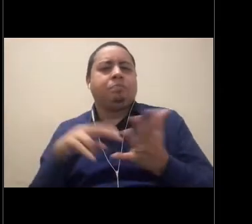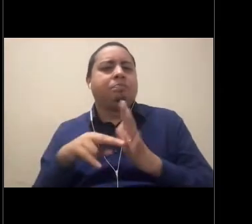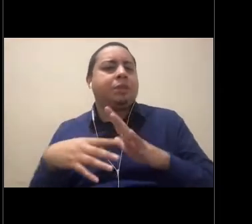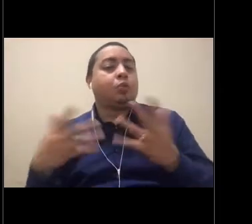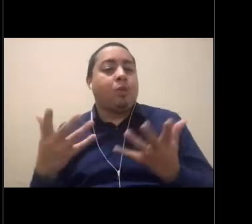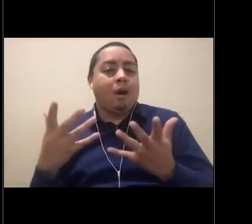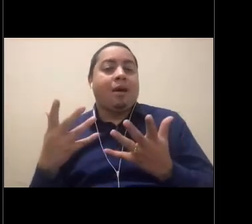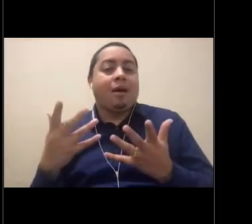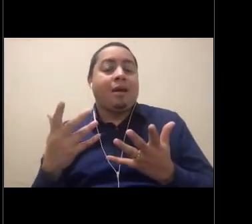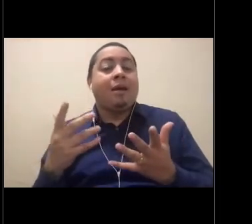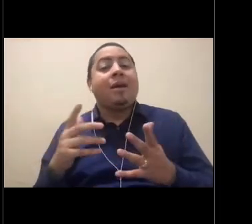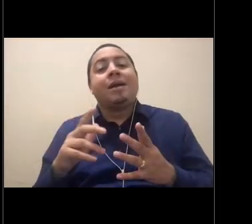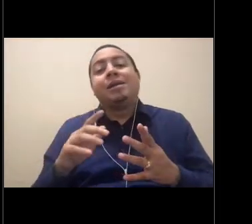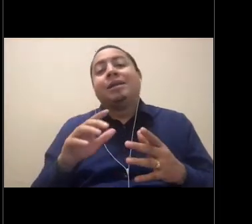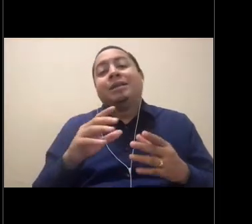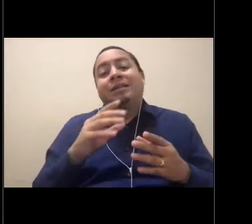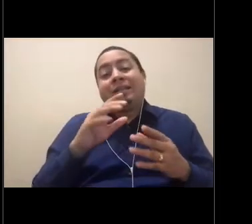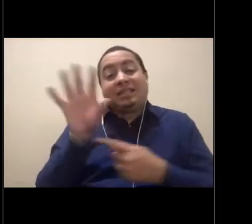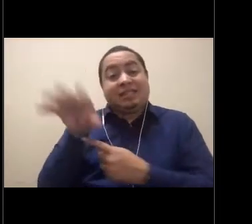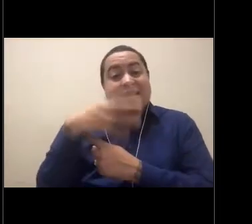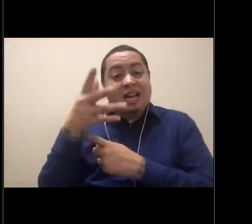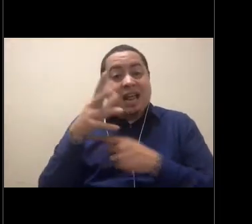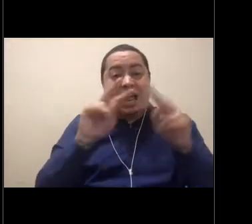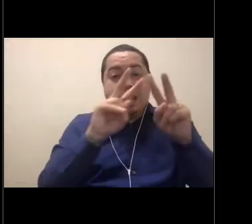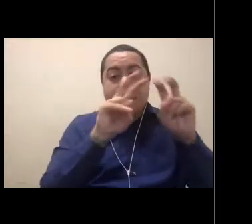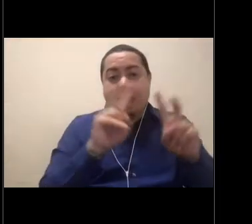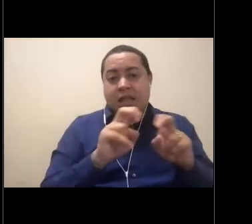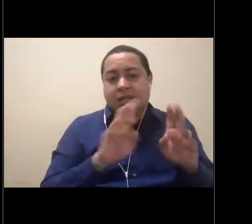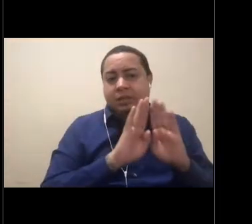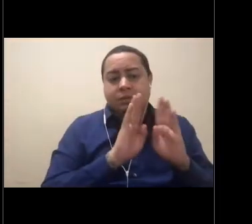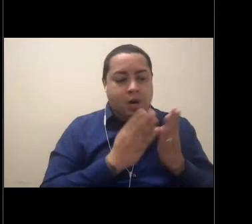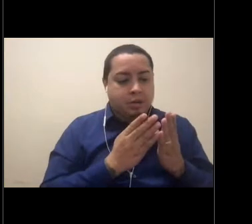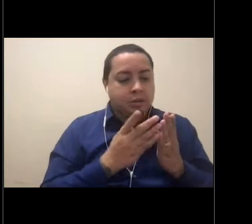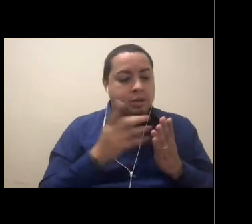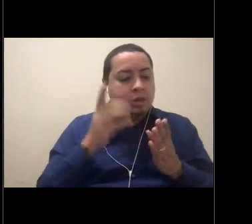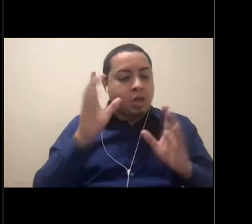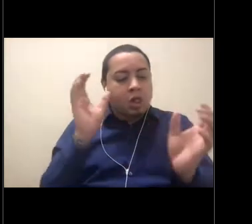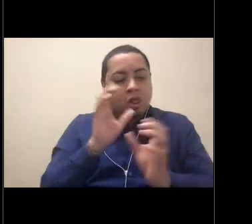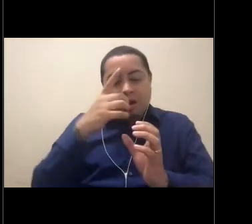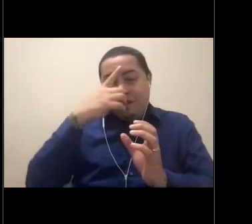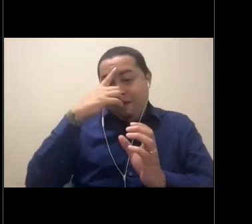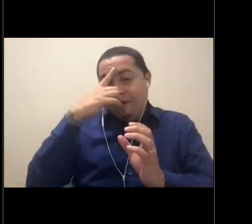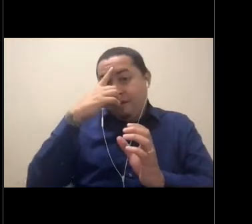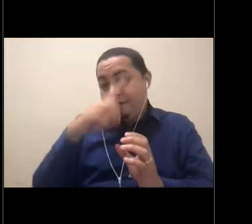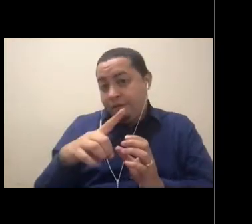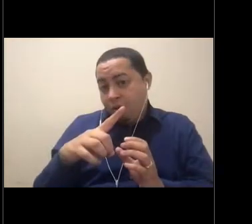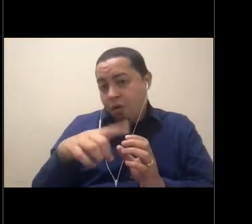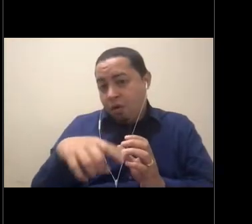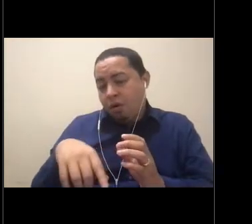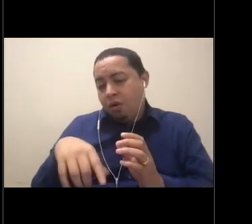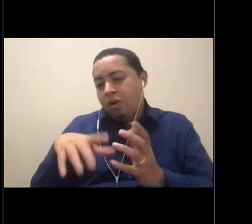this data to monitor different hazards and disasters. And I'll be your tour guide for this segment.